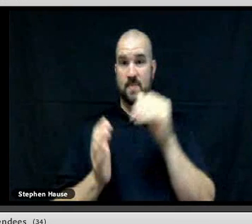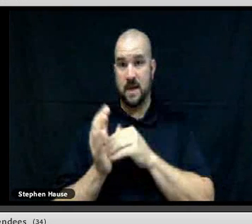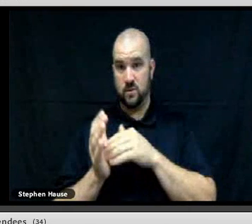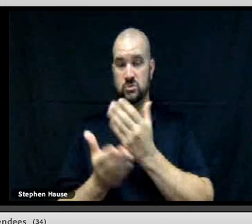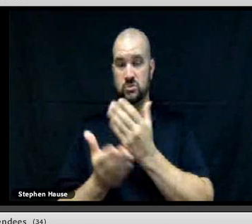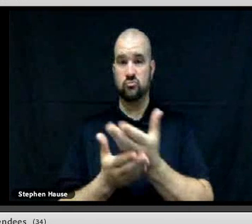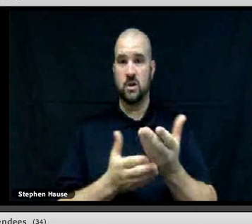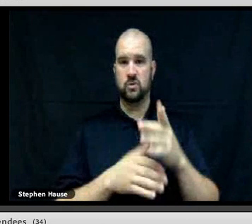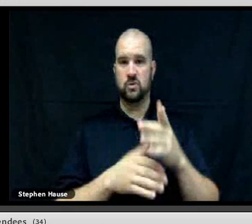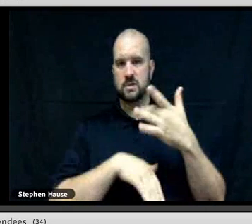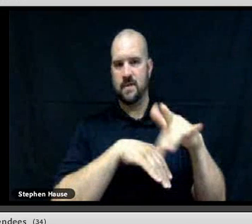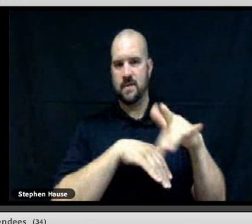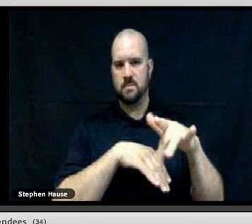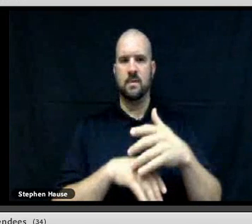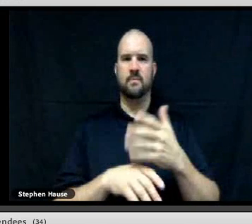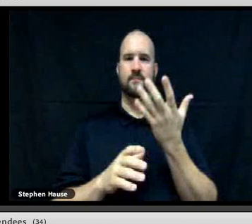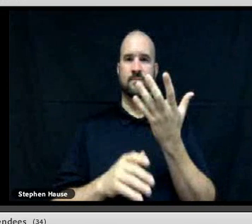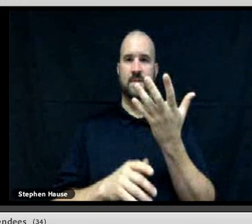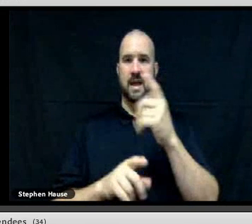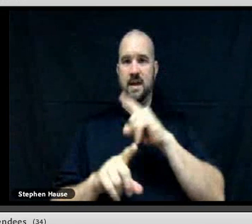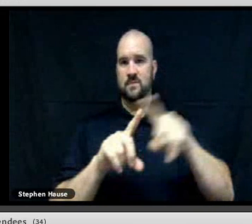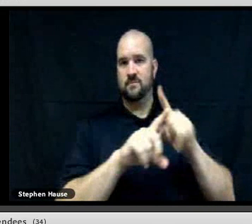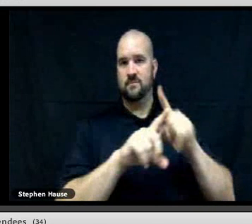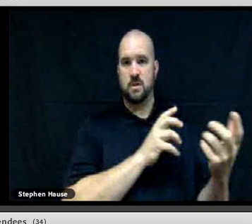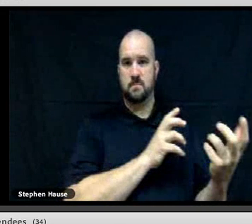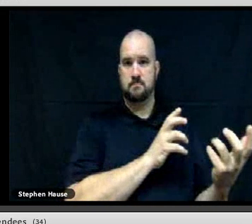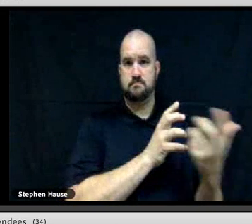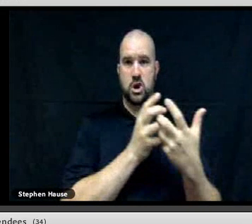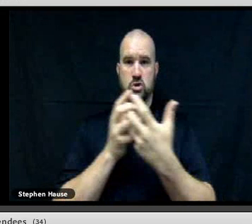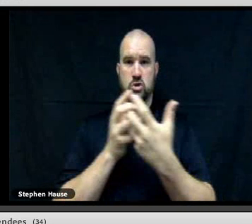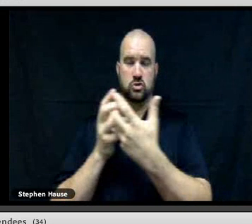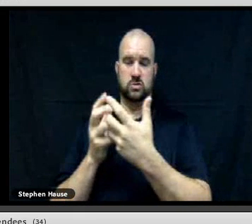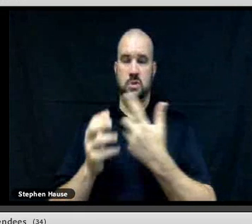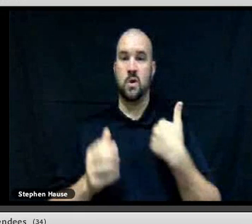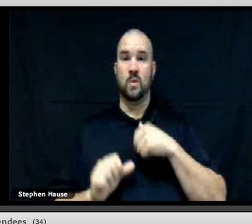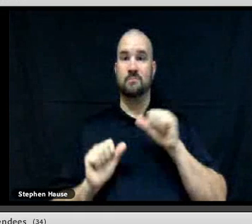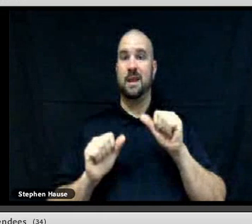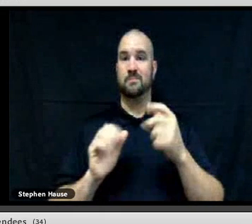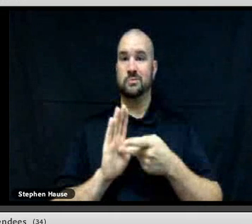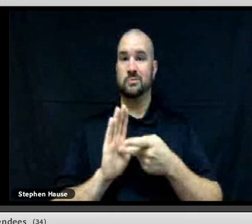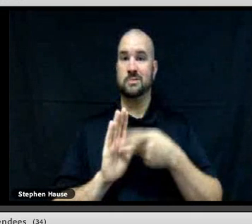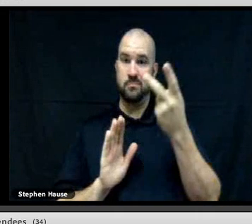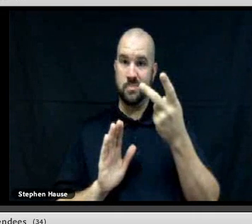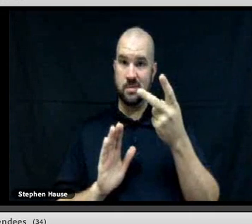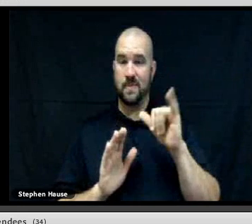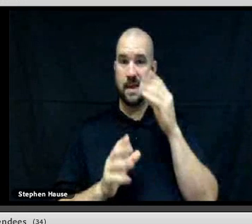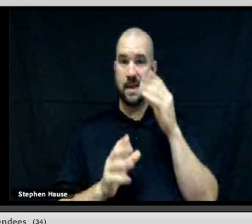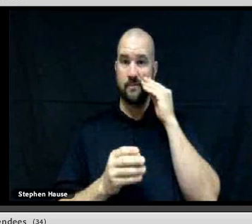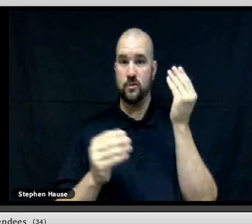So, we were able to double the content that we provided to DPLA in our first six months of operation,